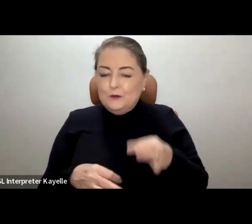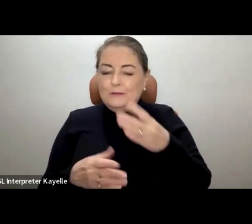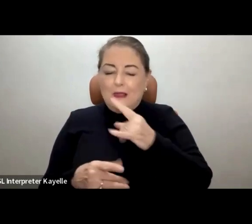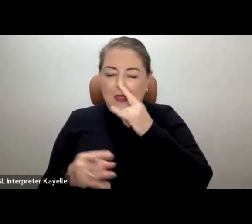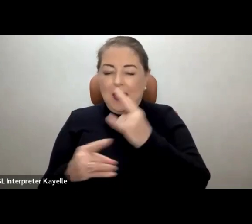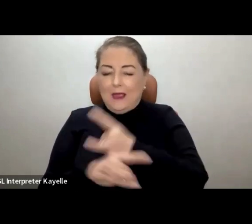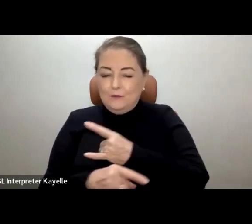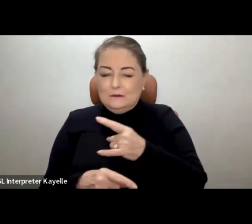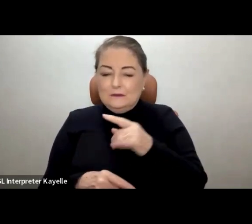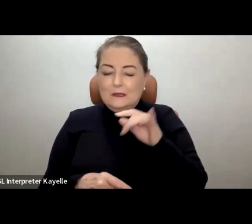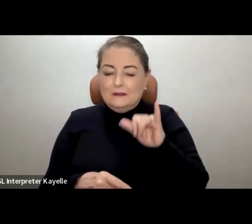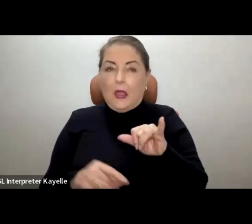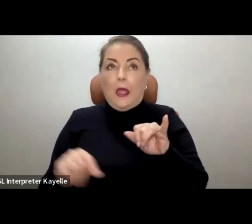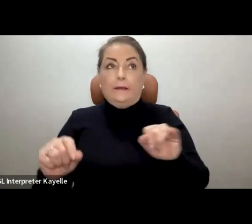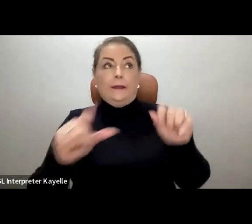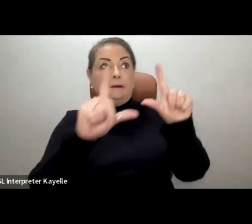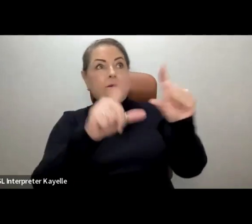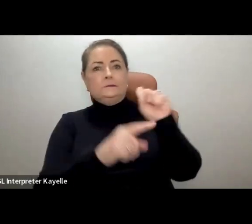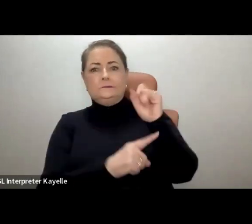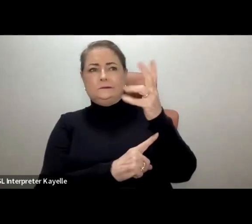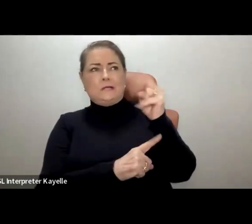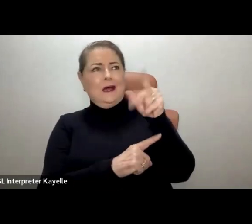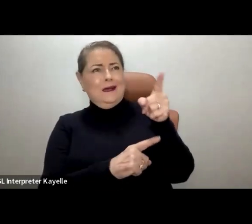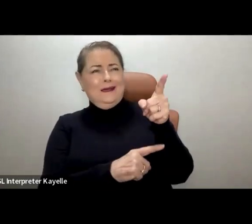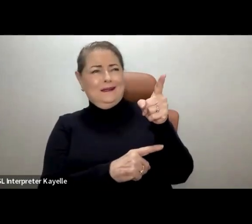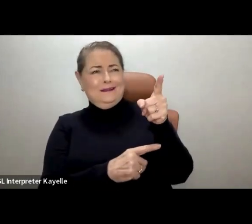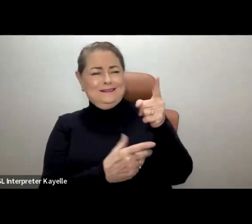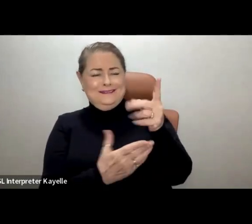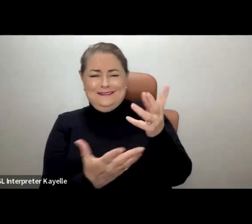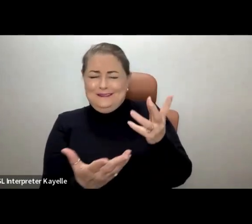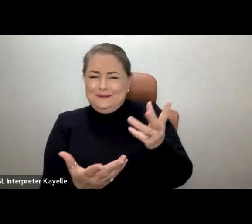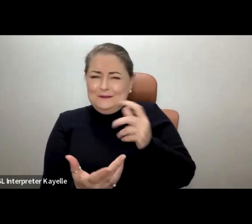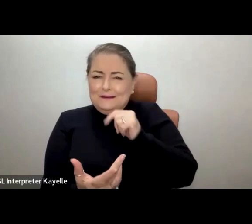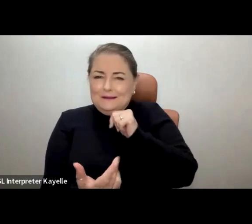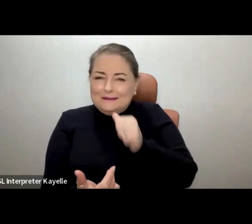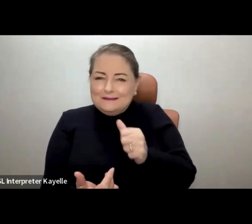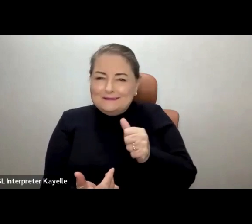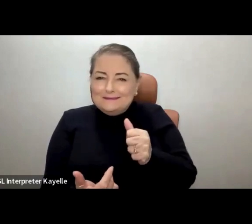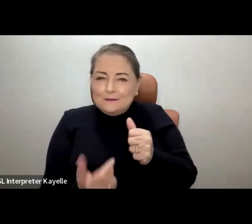that the sign is actually not something that the that a blind